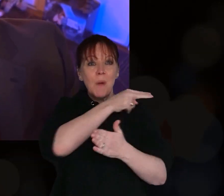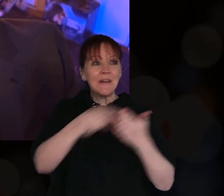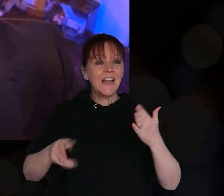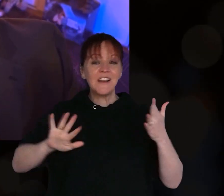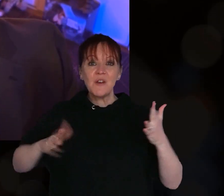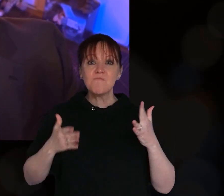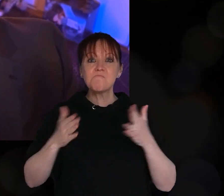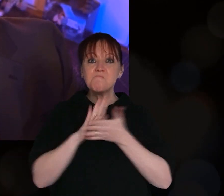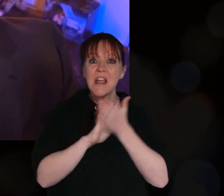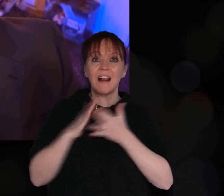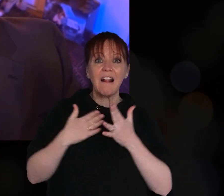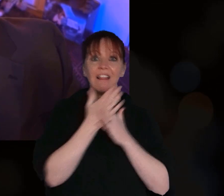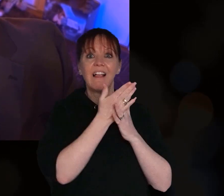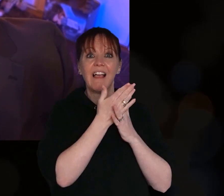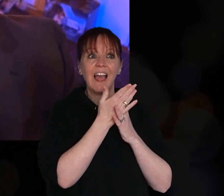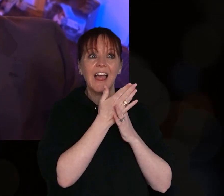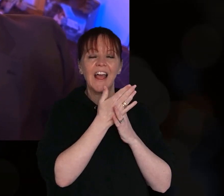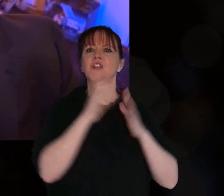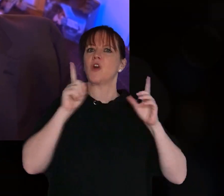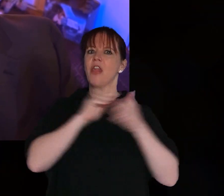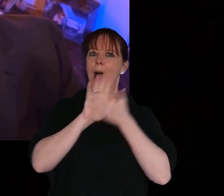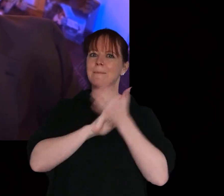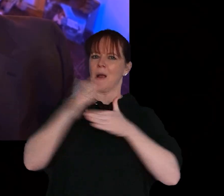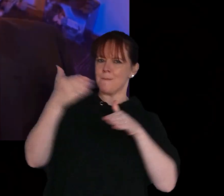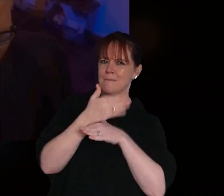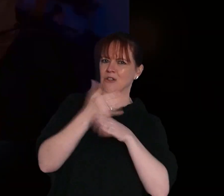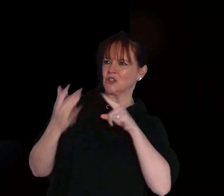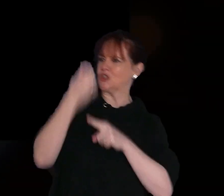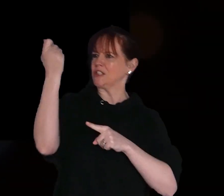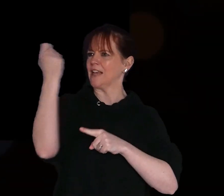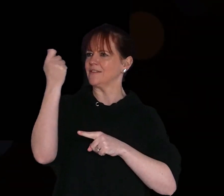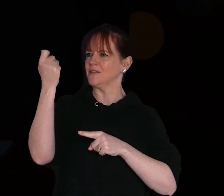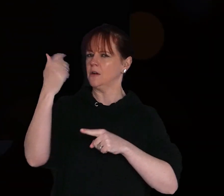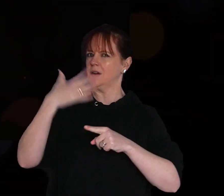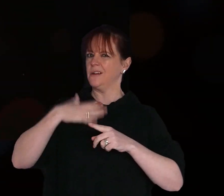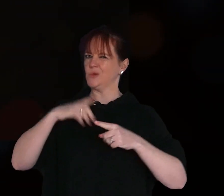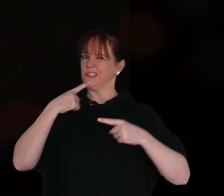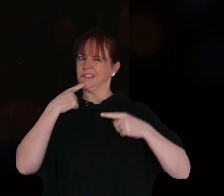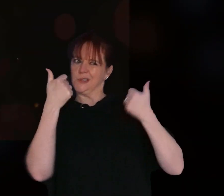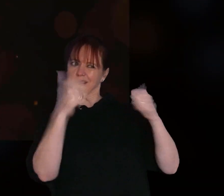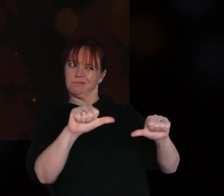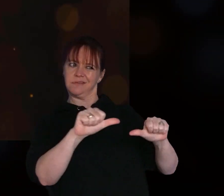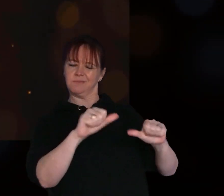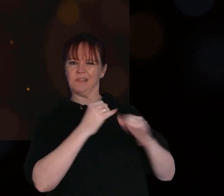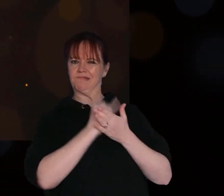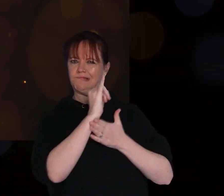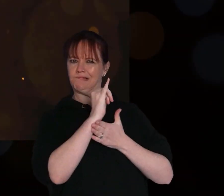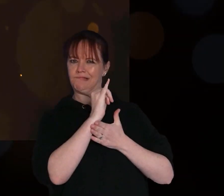I was about to accomplished, but that sounds wrong. You deserve this! LAUGHS EPIC MUSIC